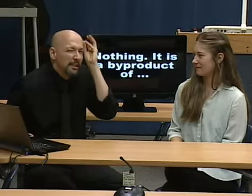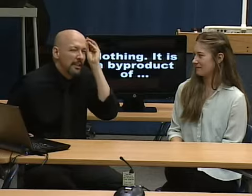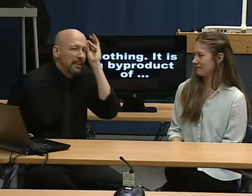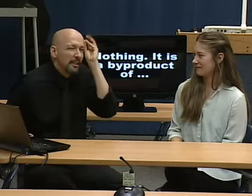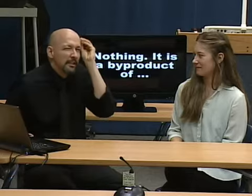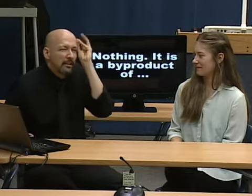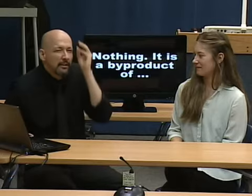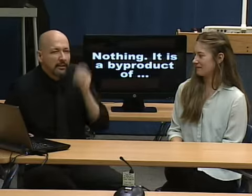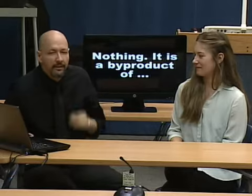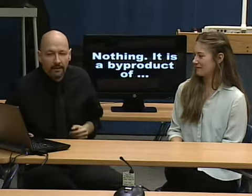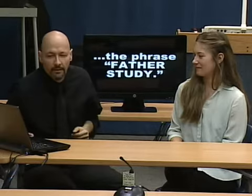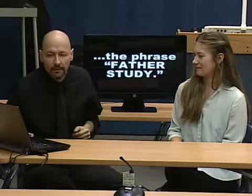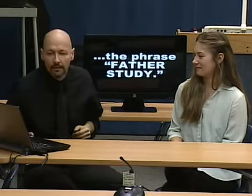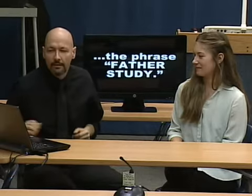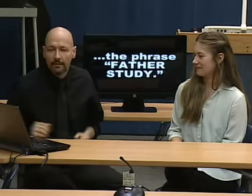Thinking thinking thinking...